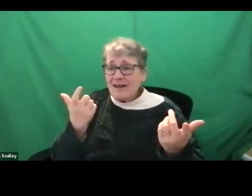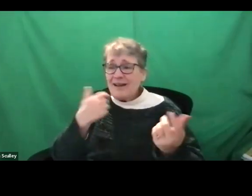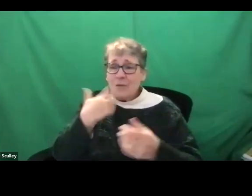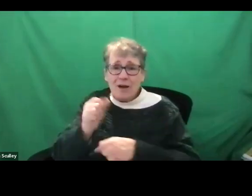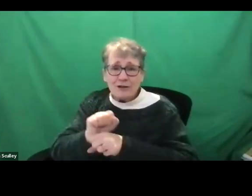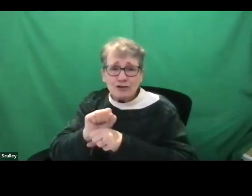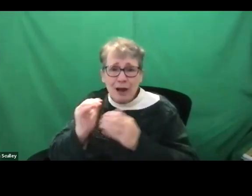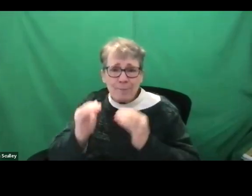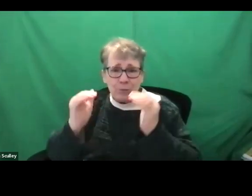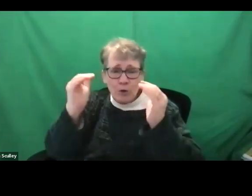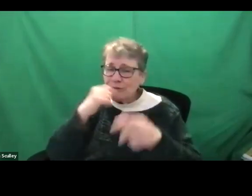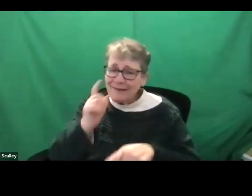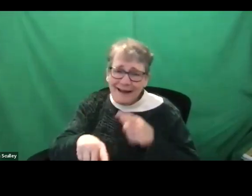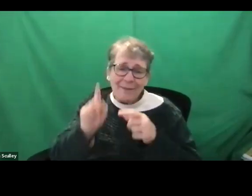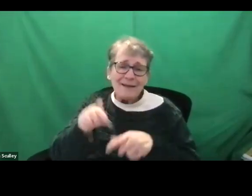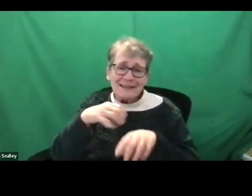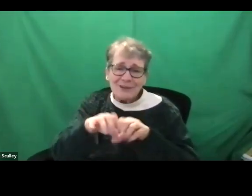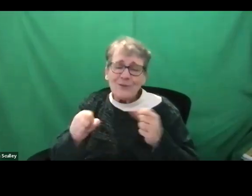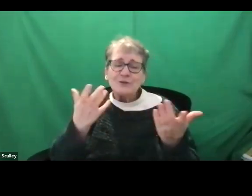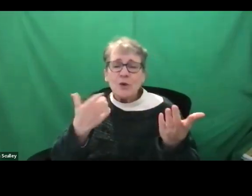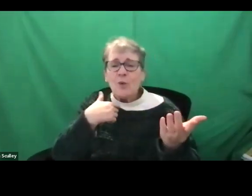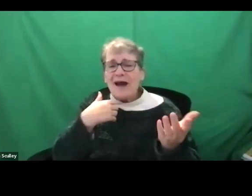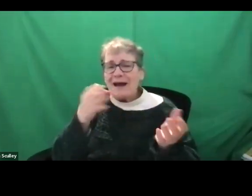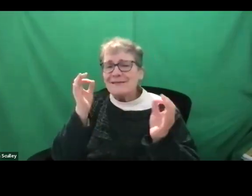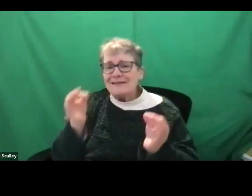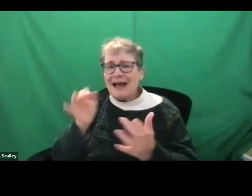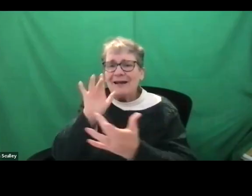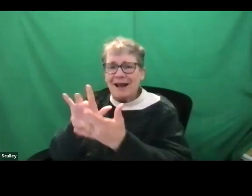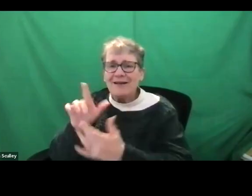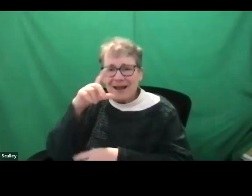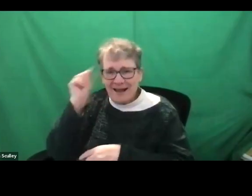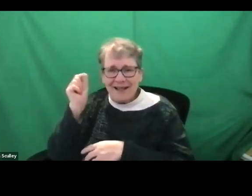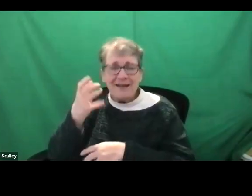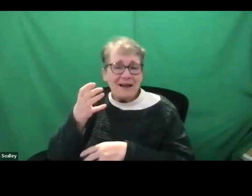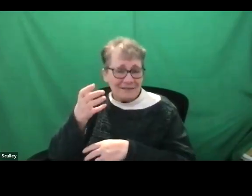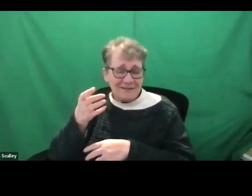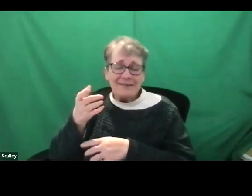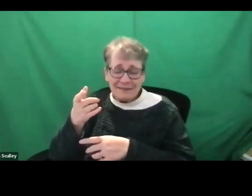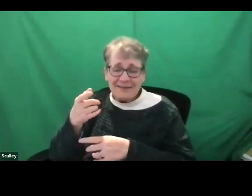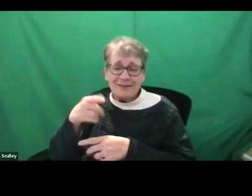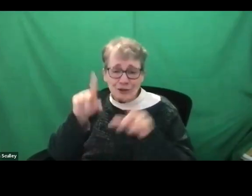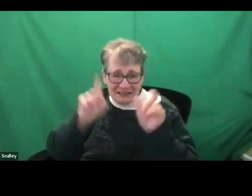And by the time I was 43, I, um... couldn't get any promotions,